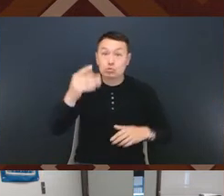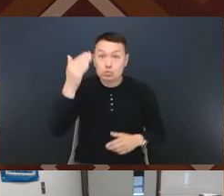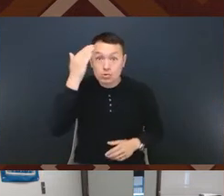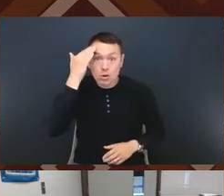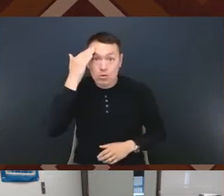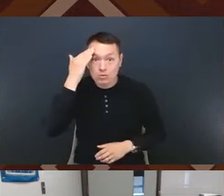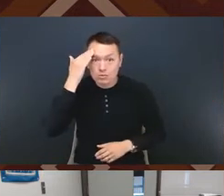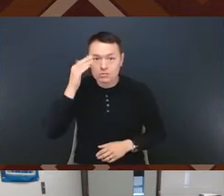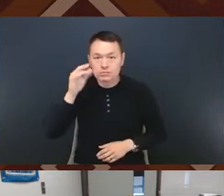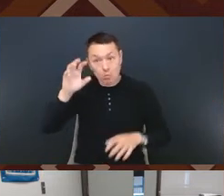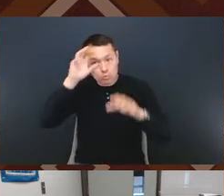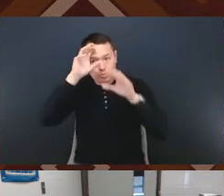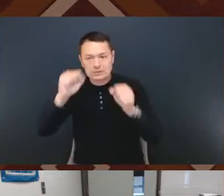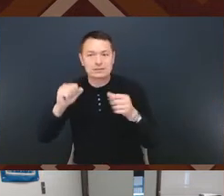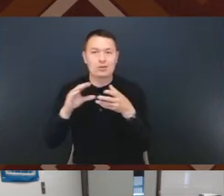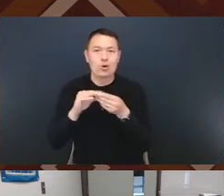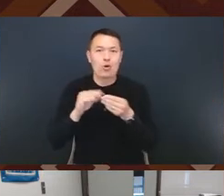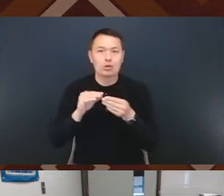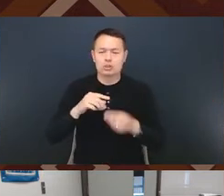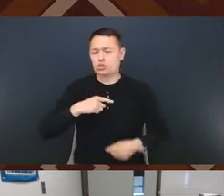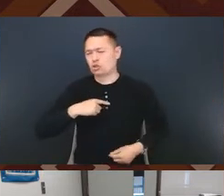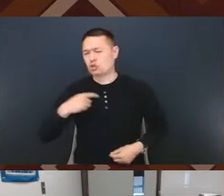referred to as the China virus, the cold flu.